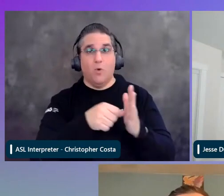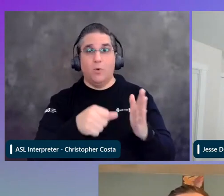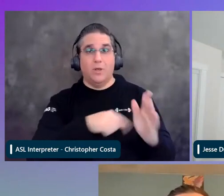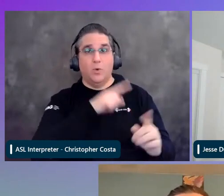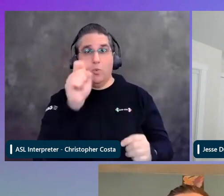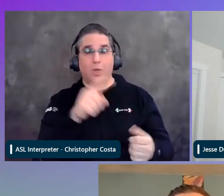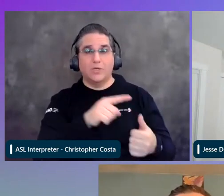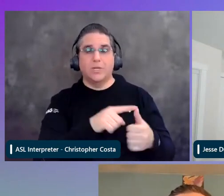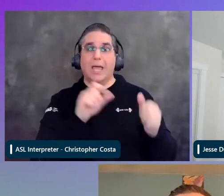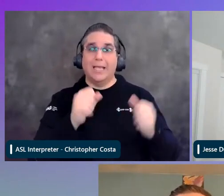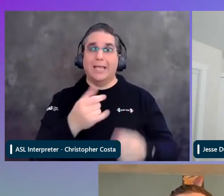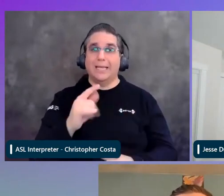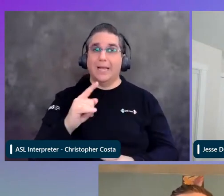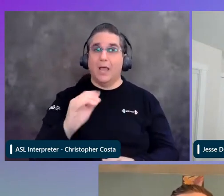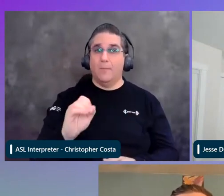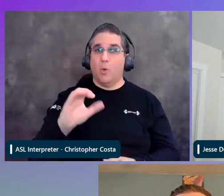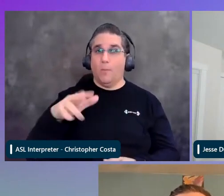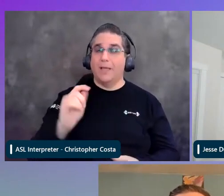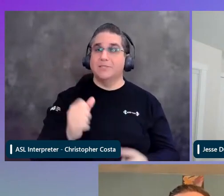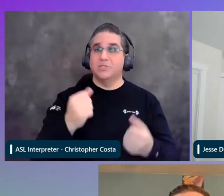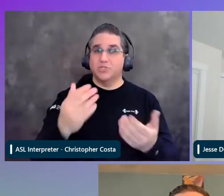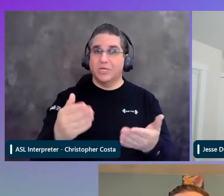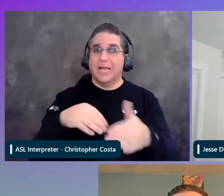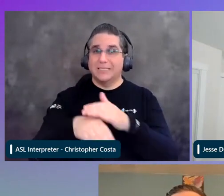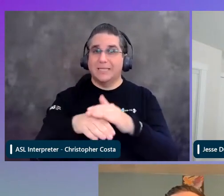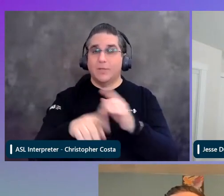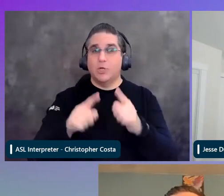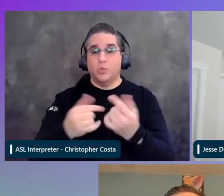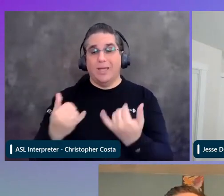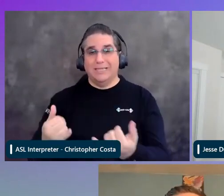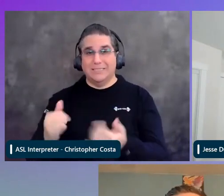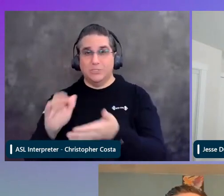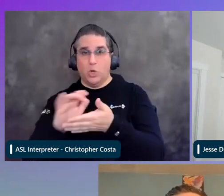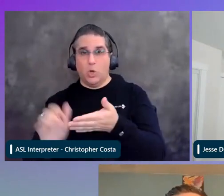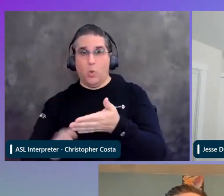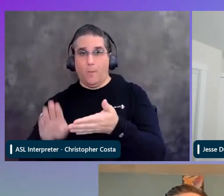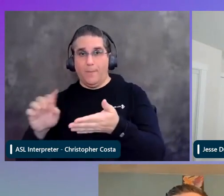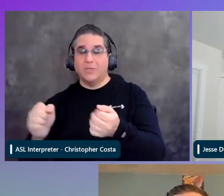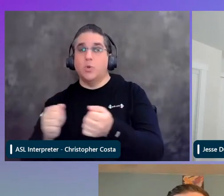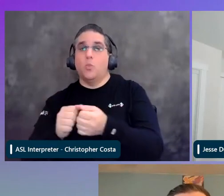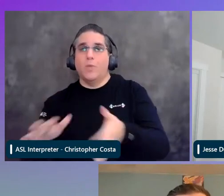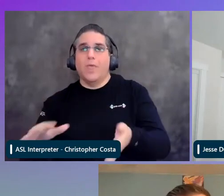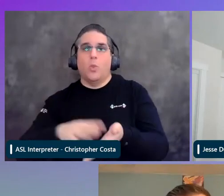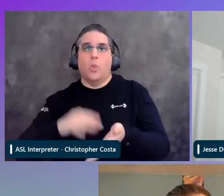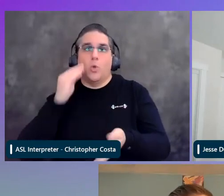accessibility improvements to an existing code base without learning bad accessibility